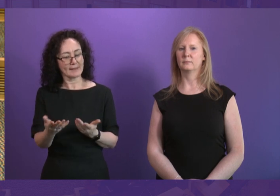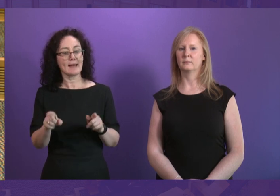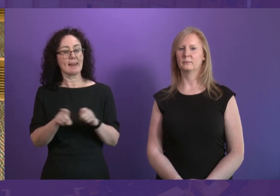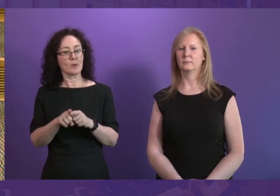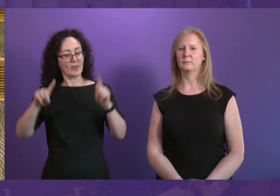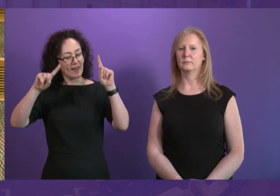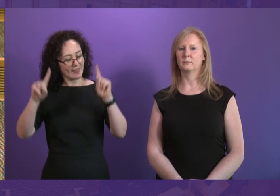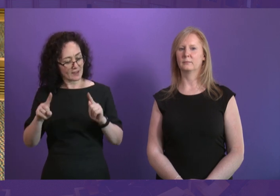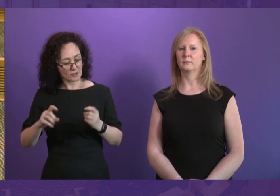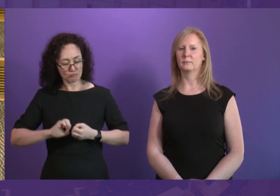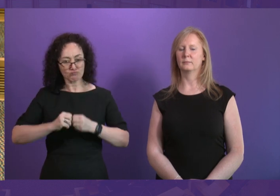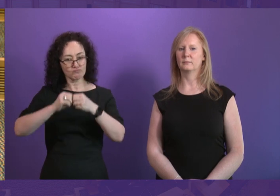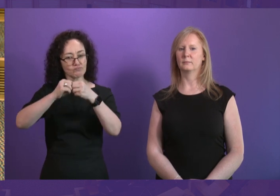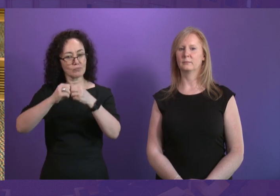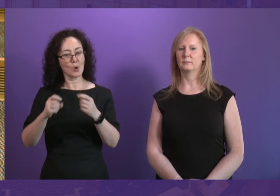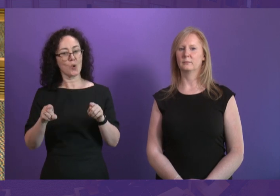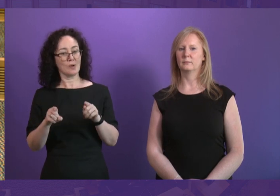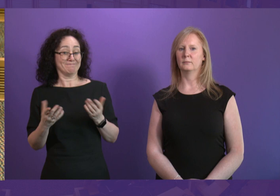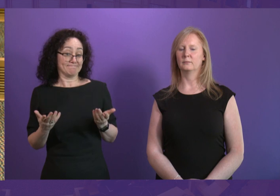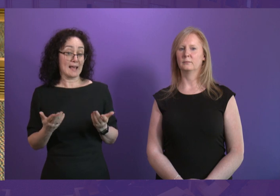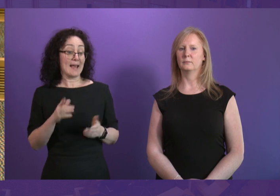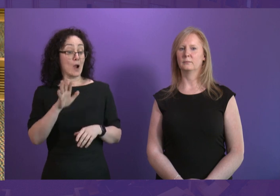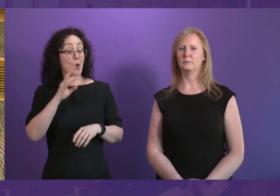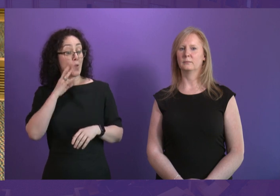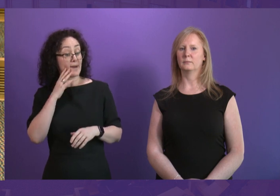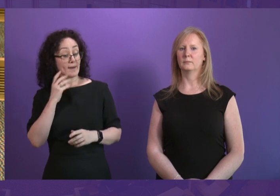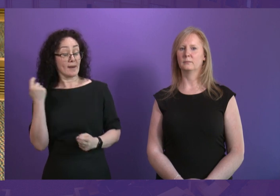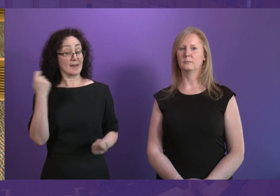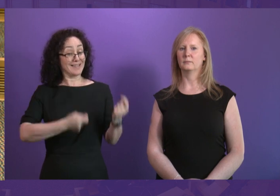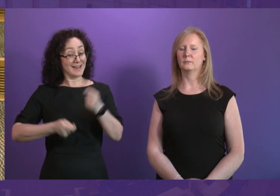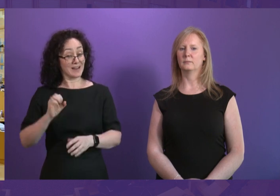and impact of that disruption was not known at the time of the bids for the ScotRail franchise.